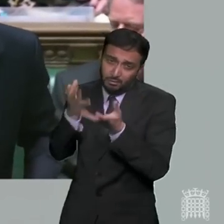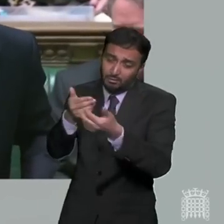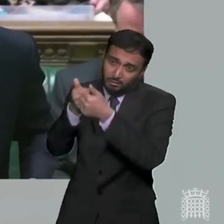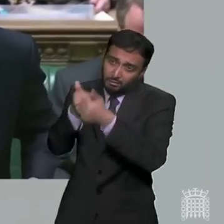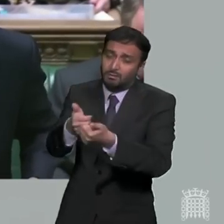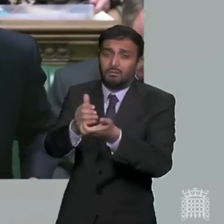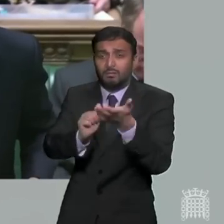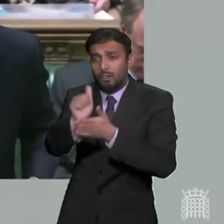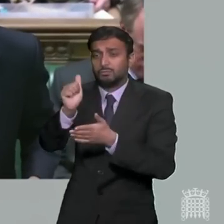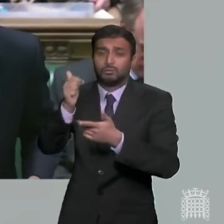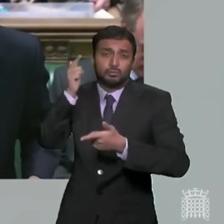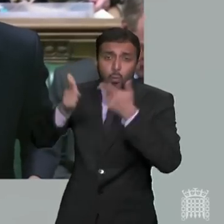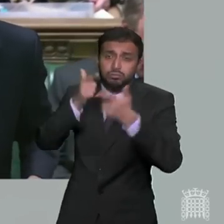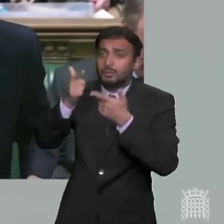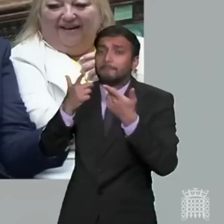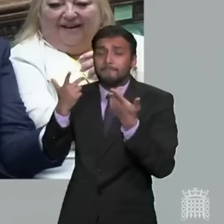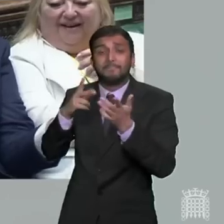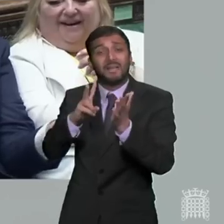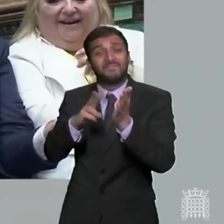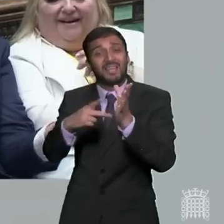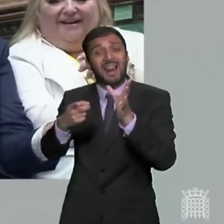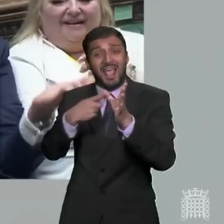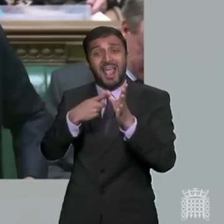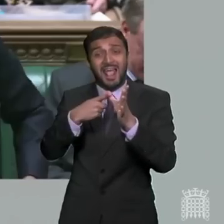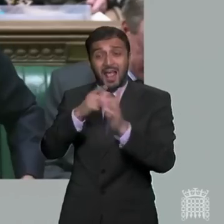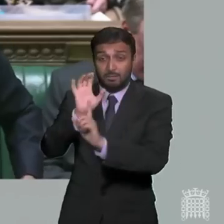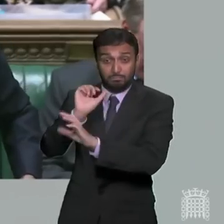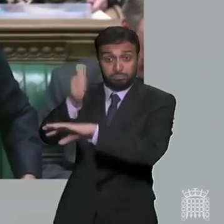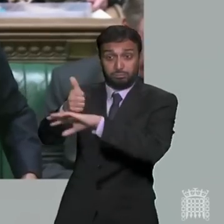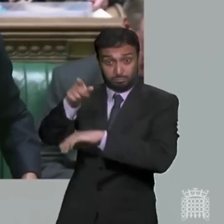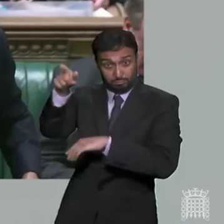working together to bring the V&A to Dundee. That is an example of a positive project.